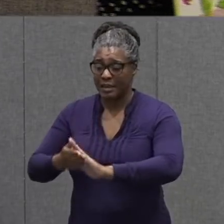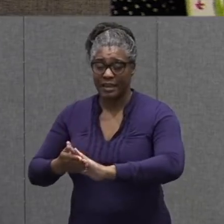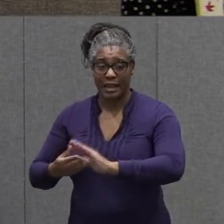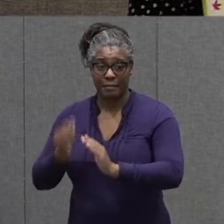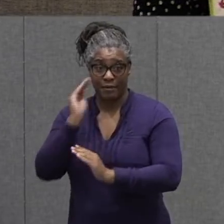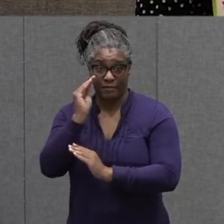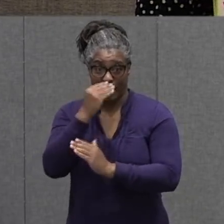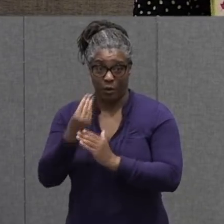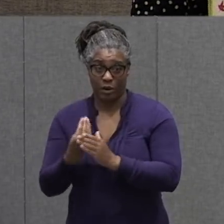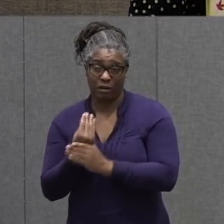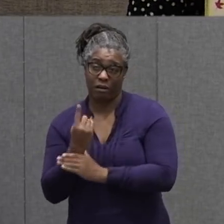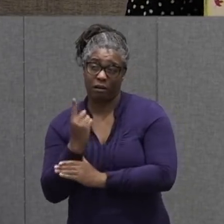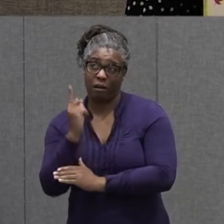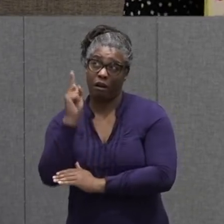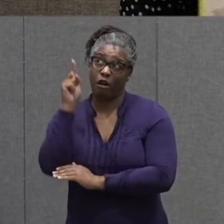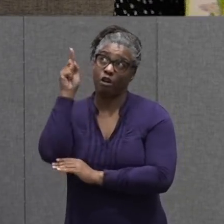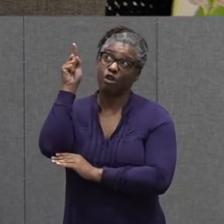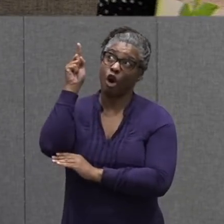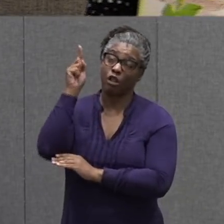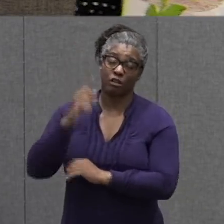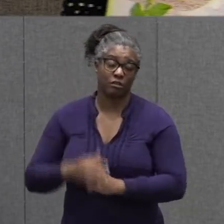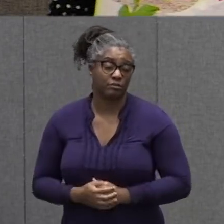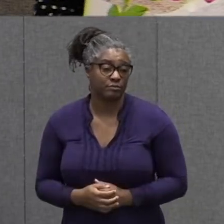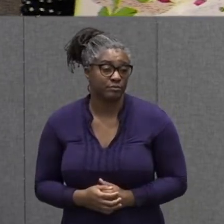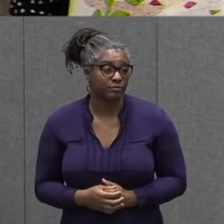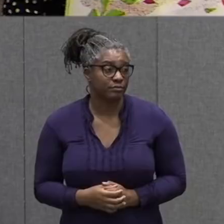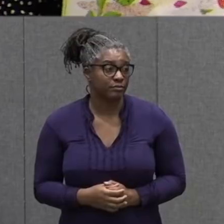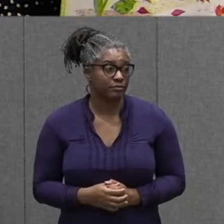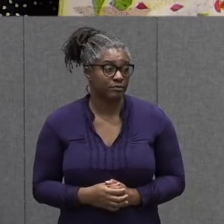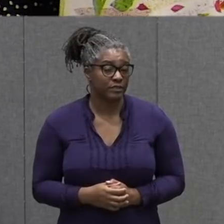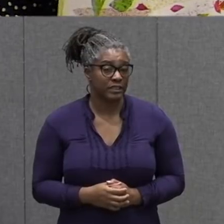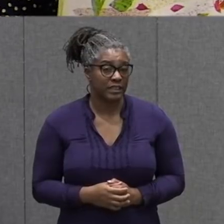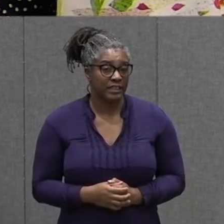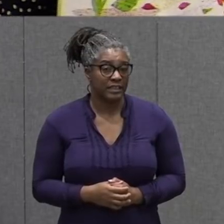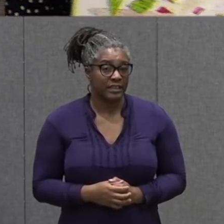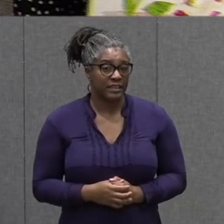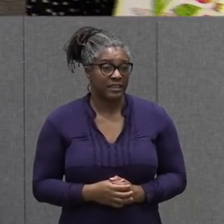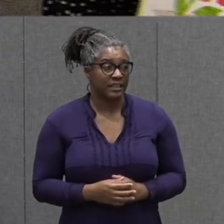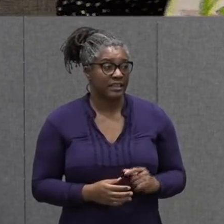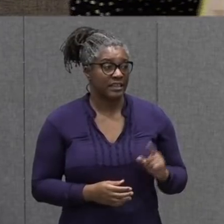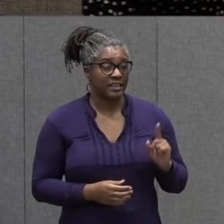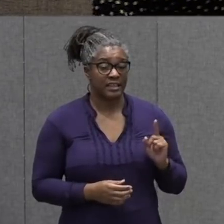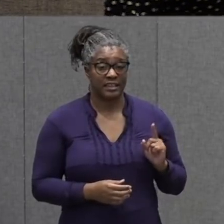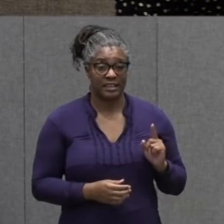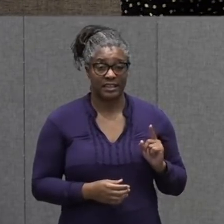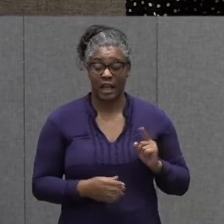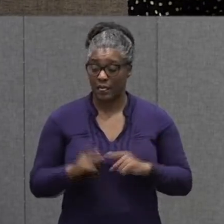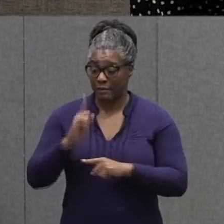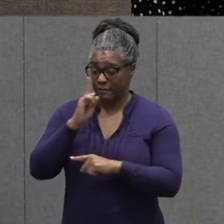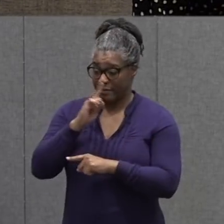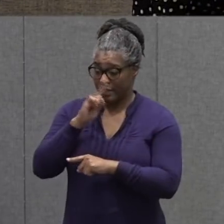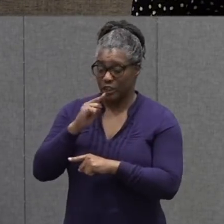All right. Now, we didn't have any hitchhiker seeds in our fiction story.